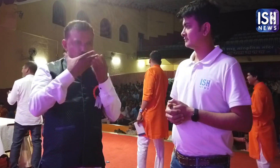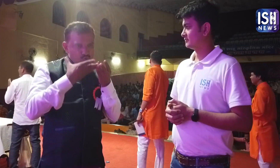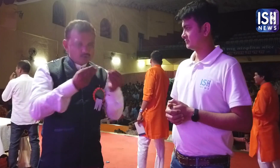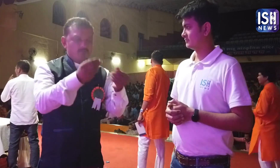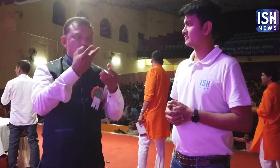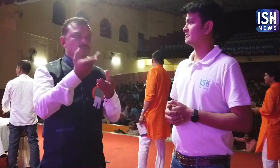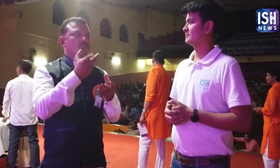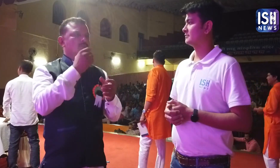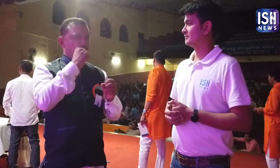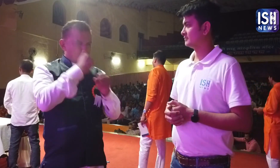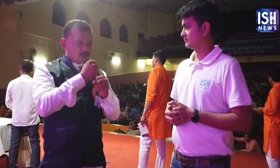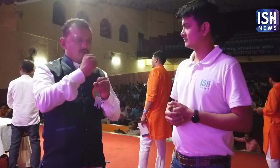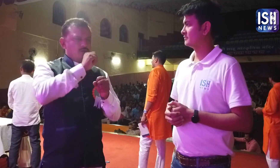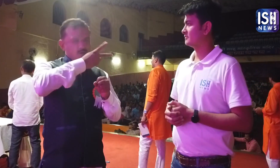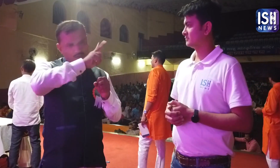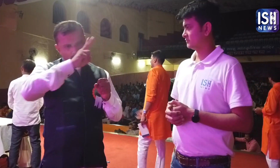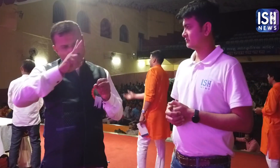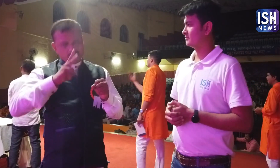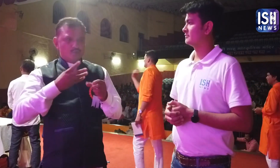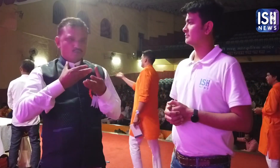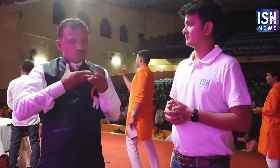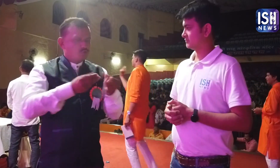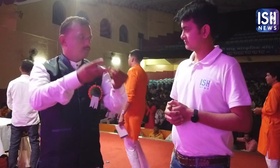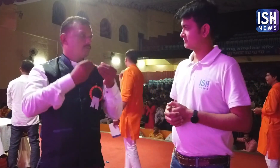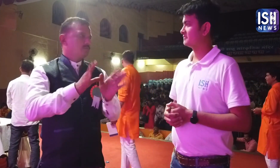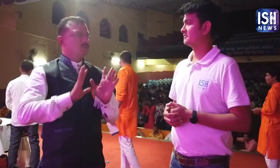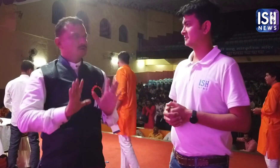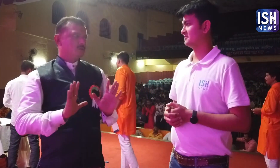We help to solve governemnt related problems and many others.